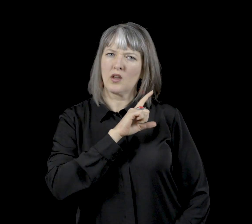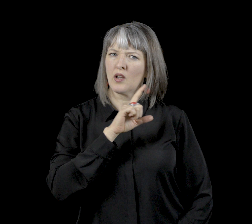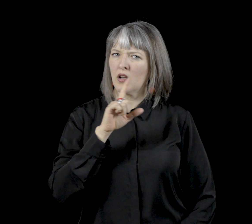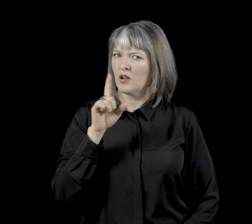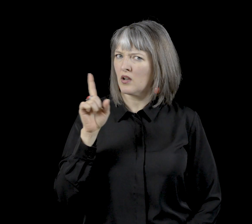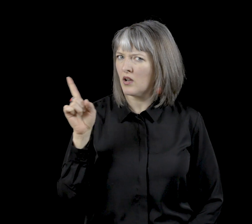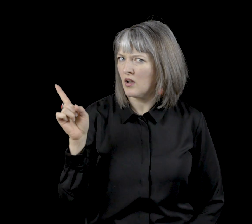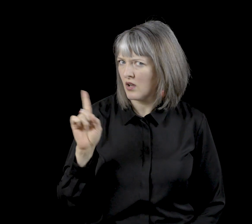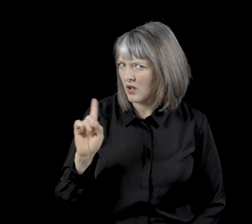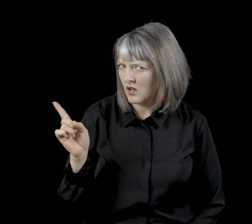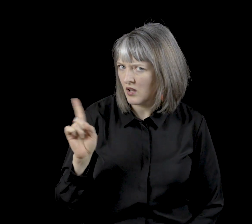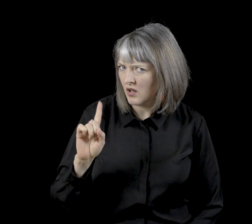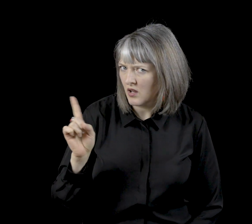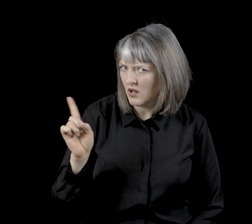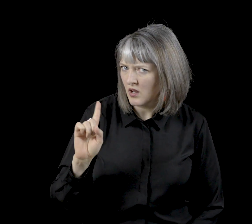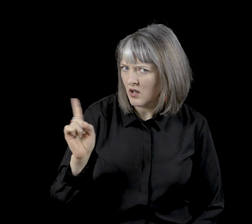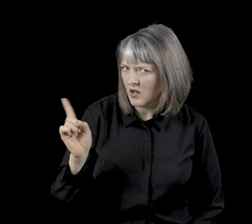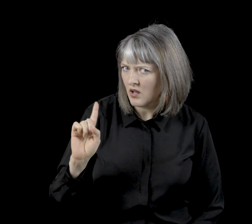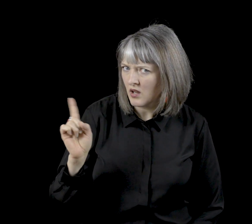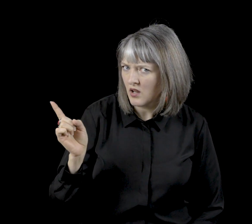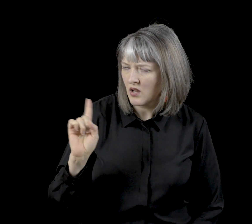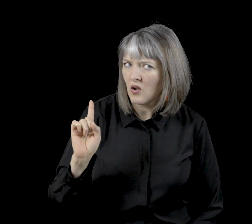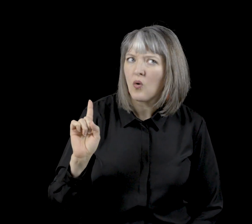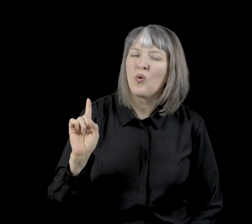WHERE?, STATION, PLACE